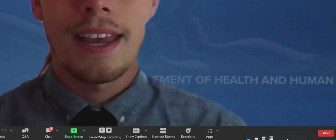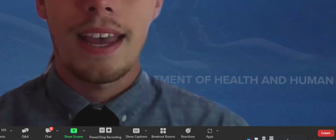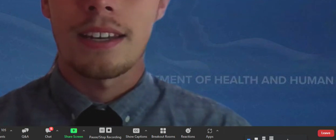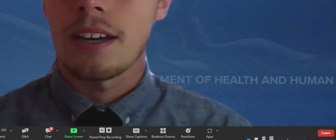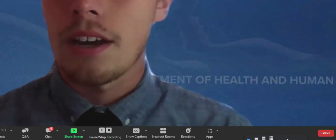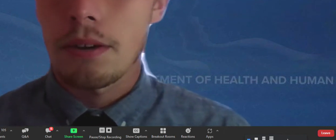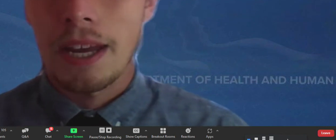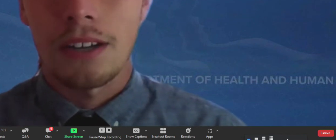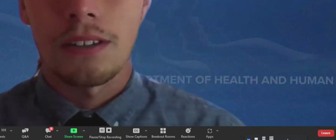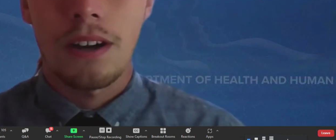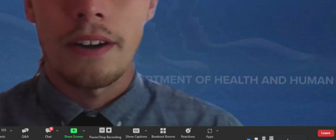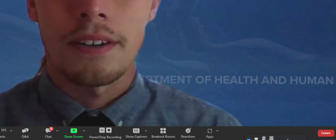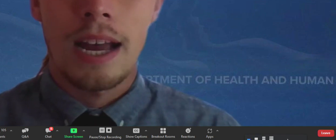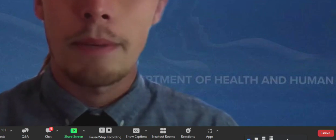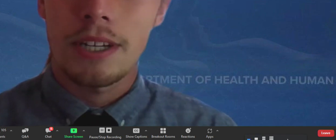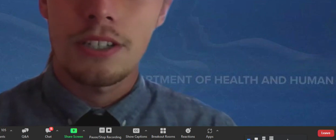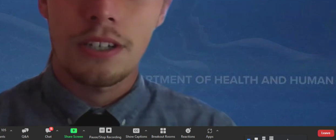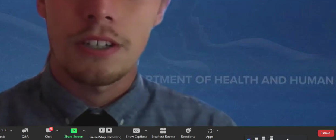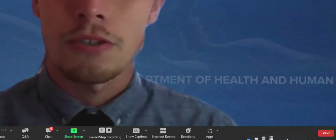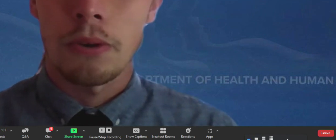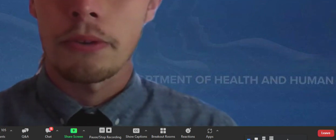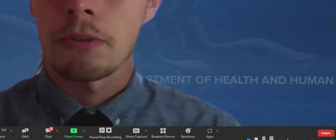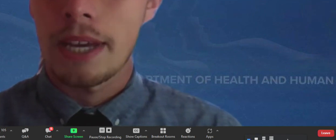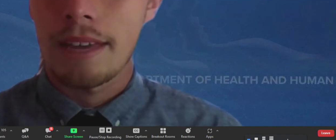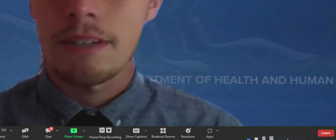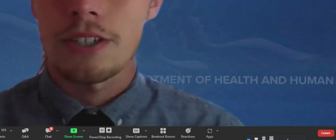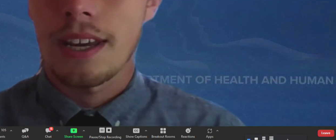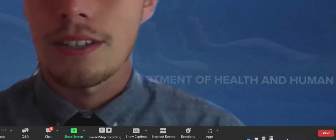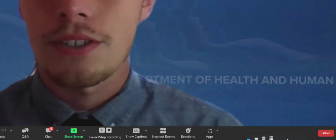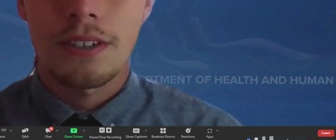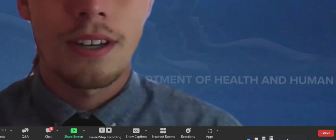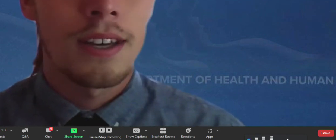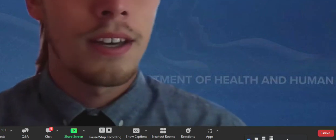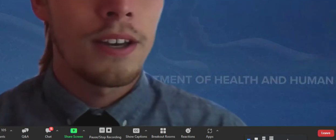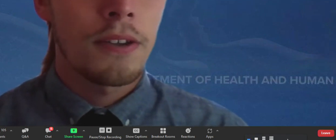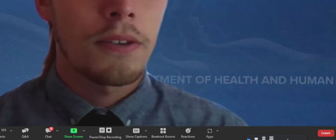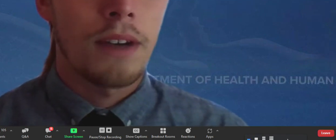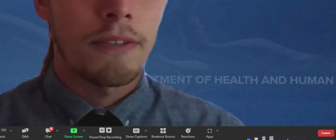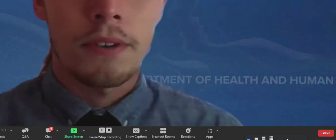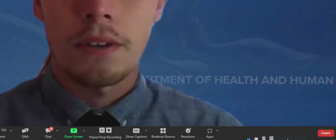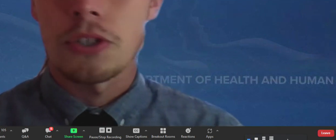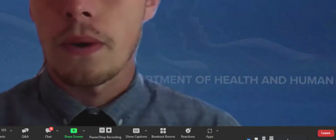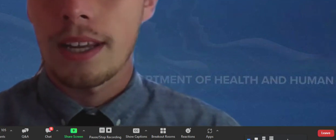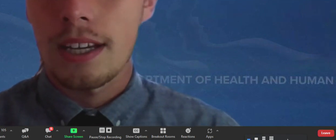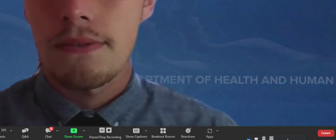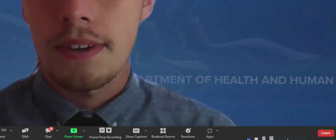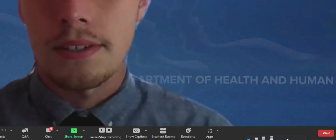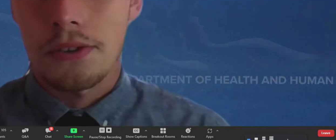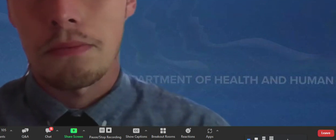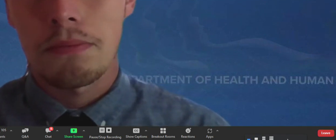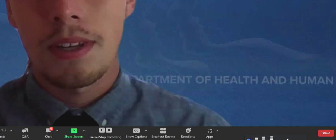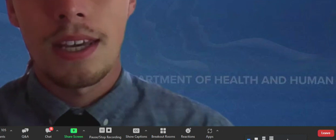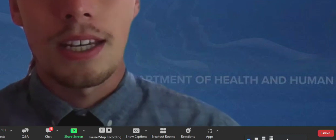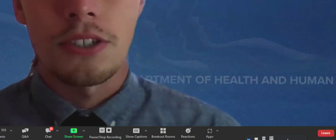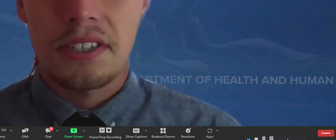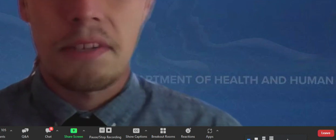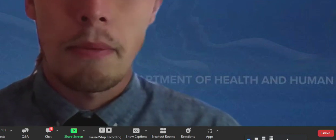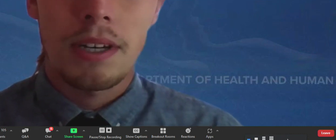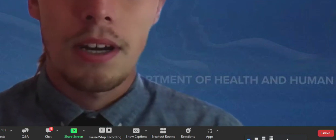and another panel on hypertension control through behavior change. For those joining us via Zoom, in just a moment,